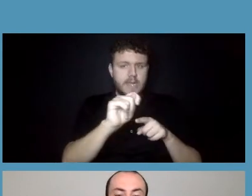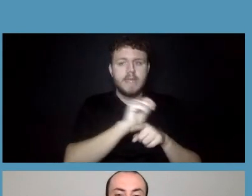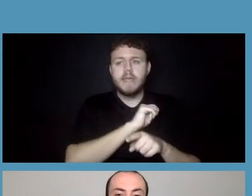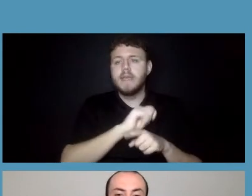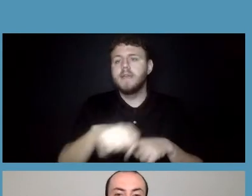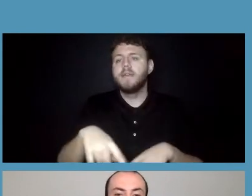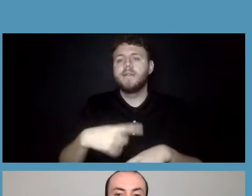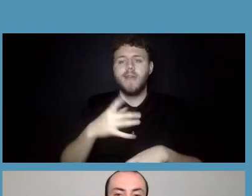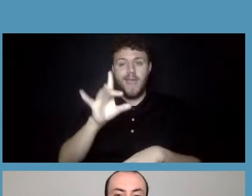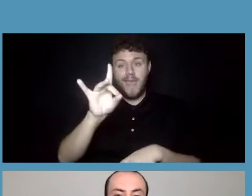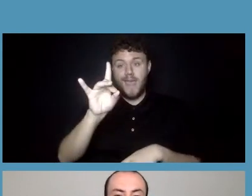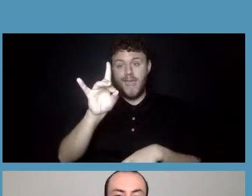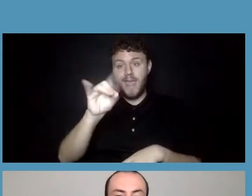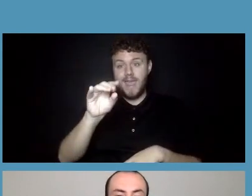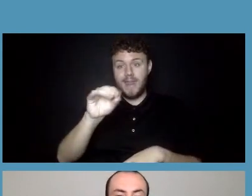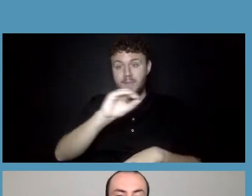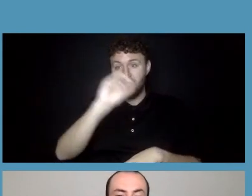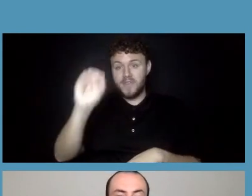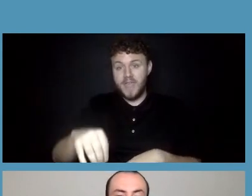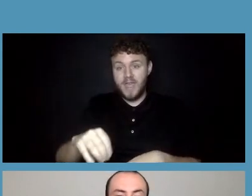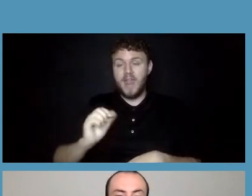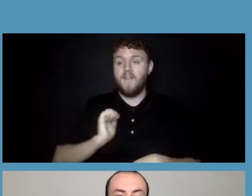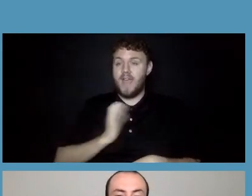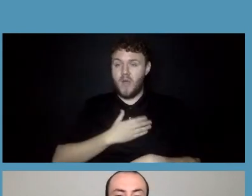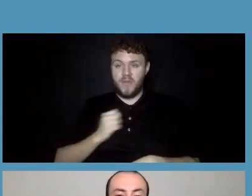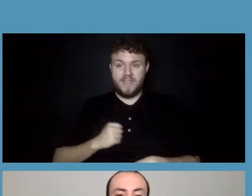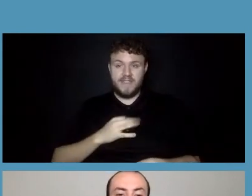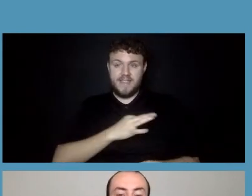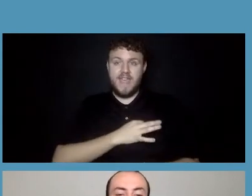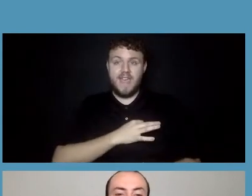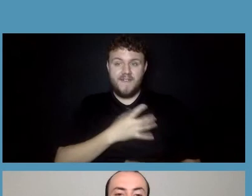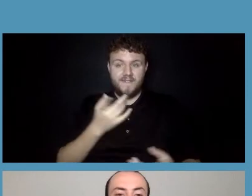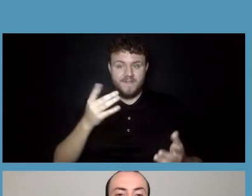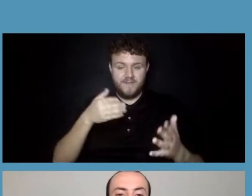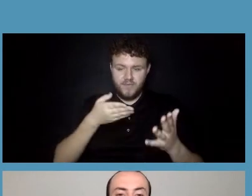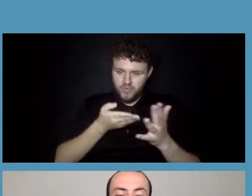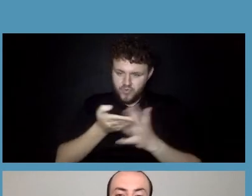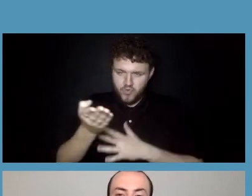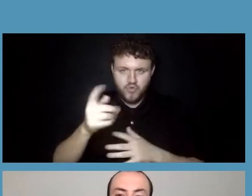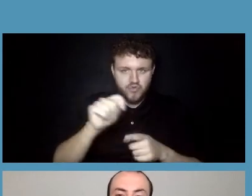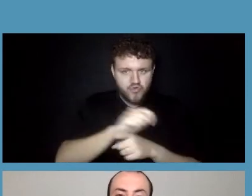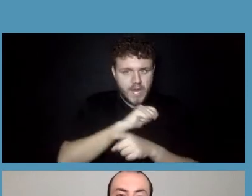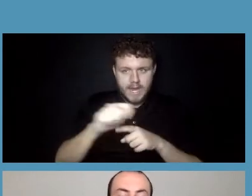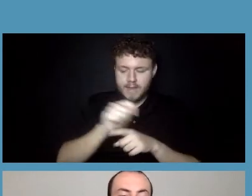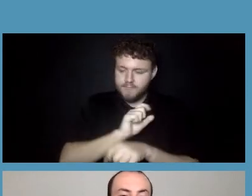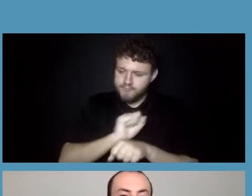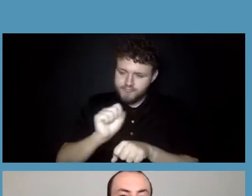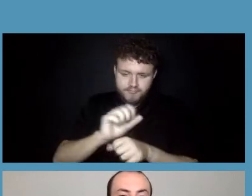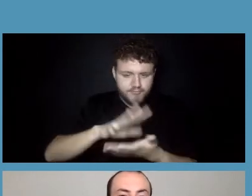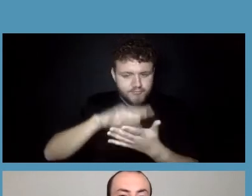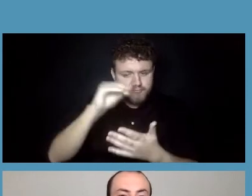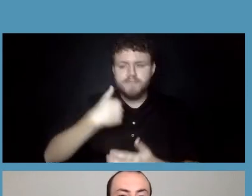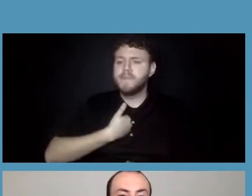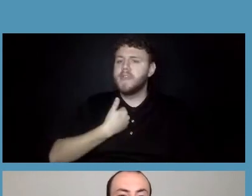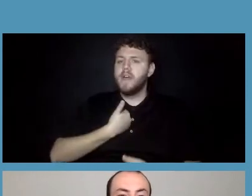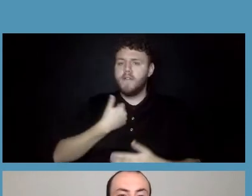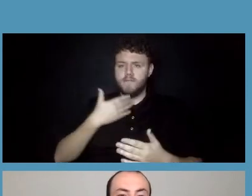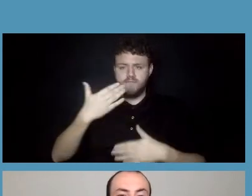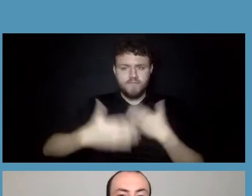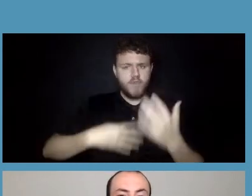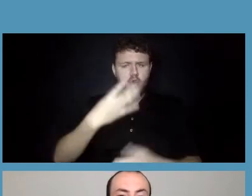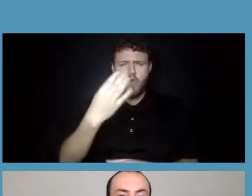80% of our frontline staff go through training. And so, I went through I think a 14 hour course,